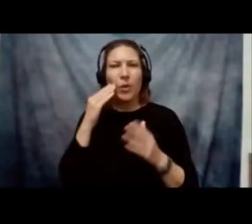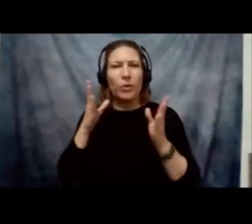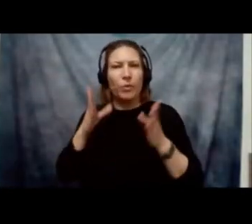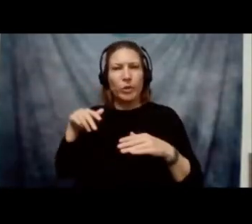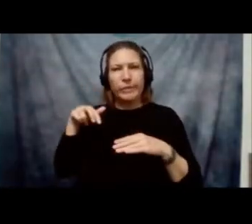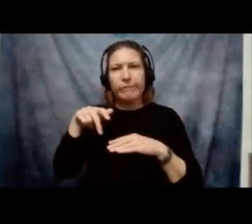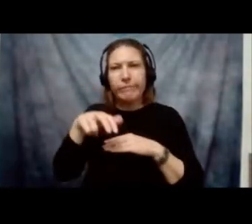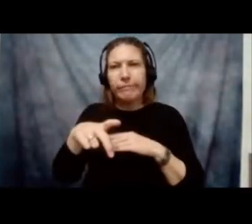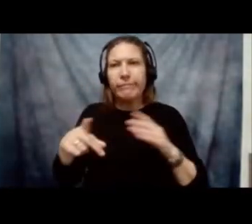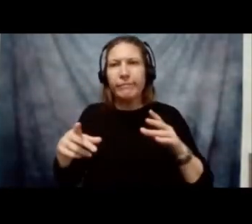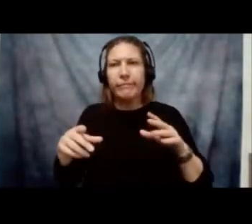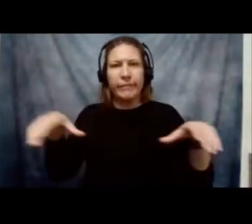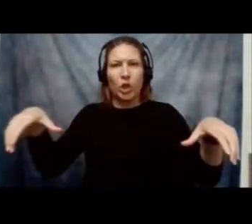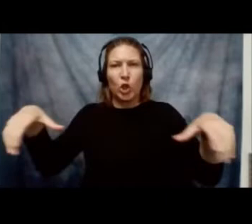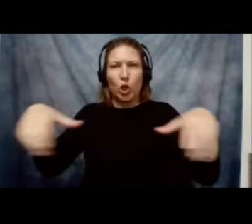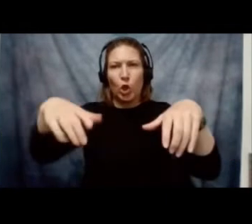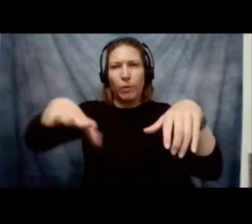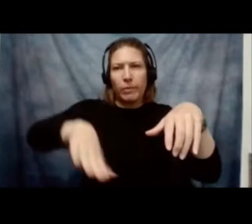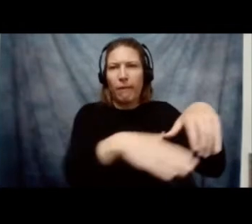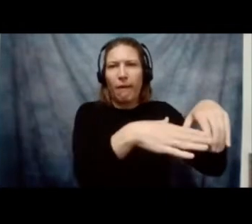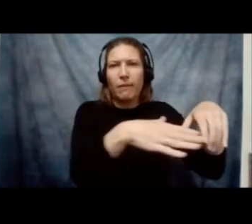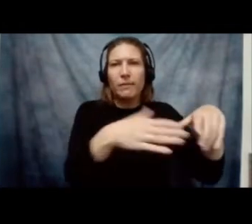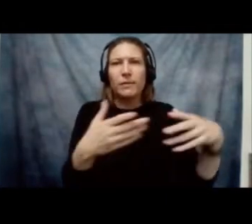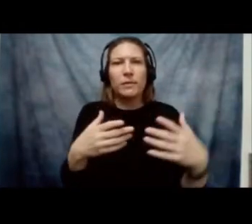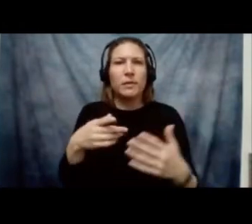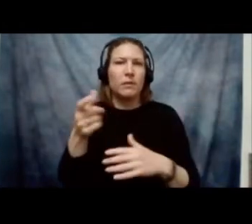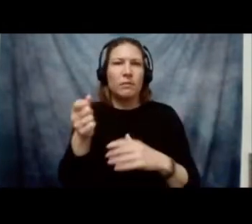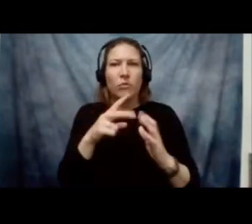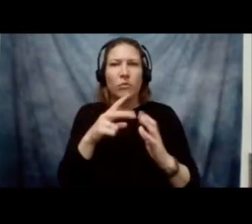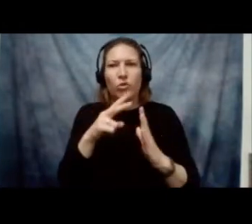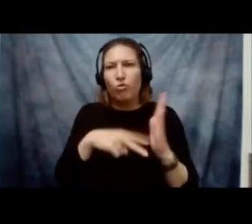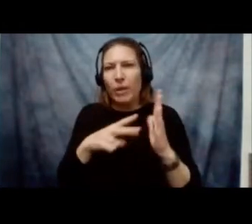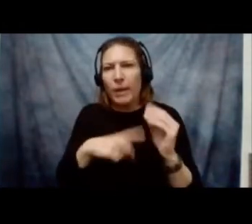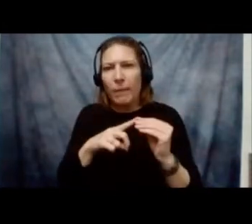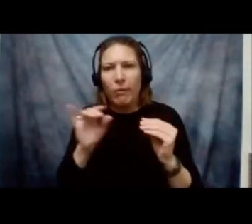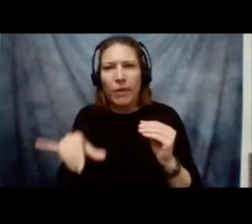and it's a great example of something that uh it helps everybody right that's outside of our